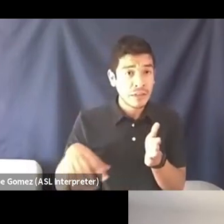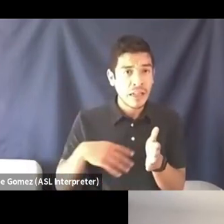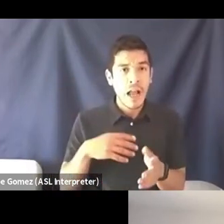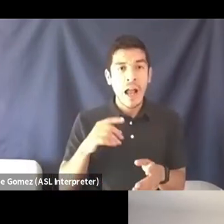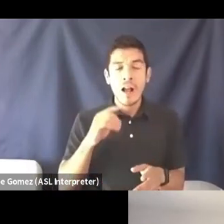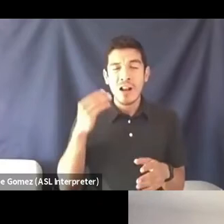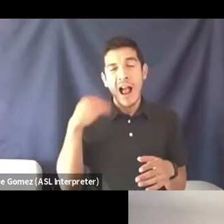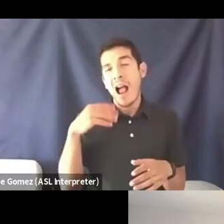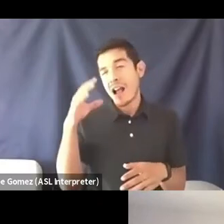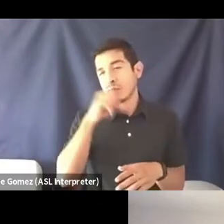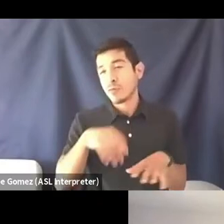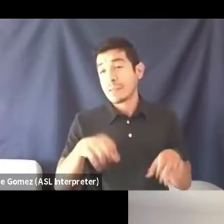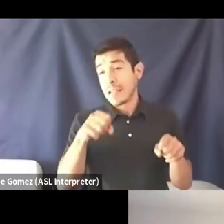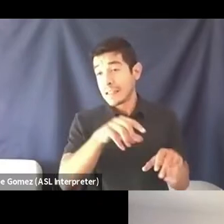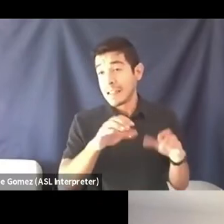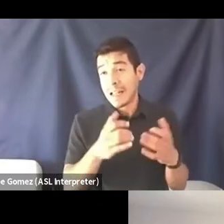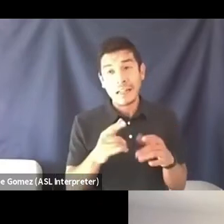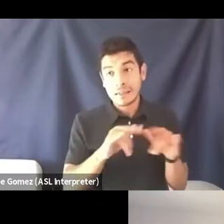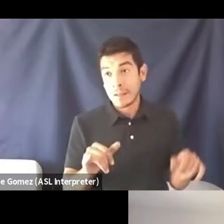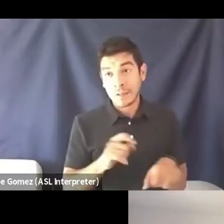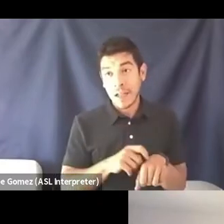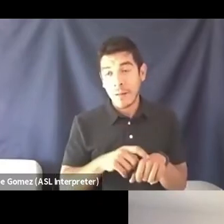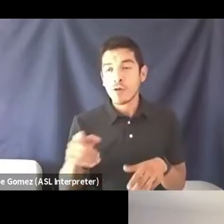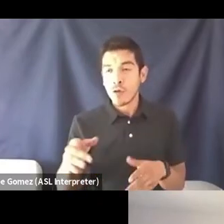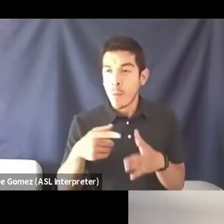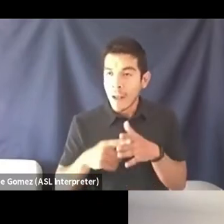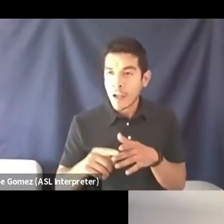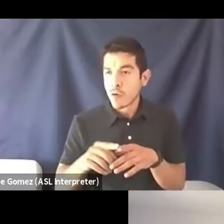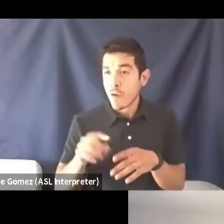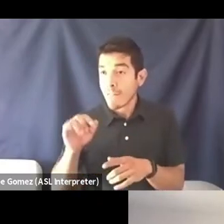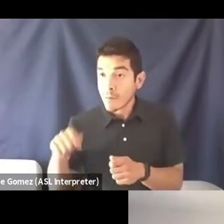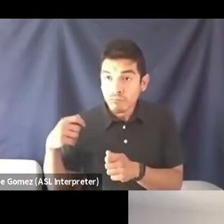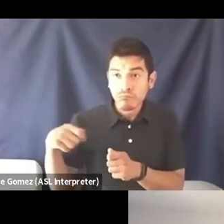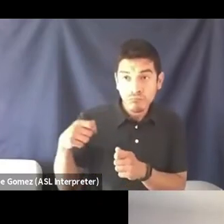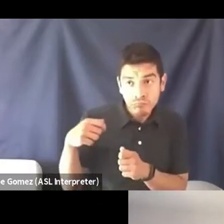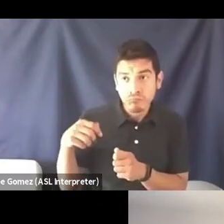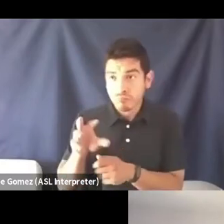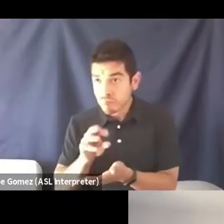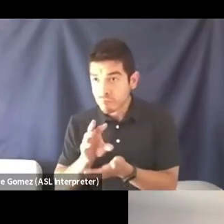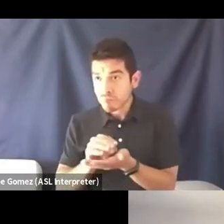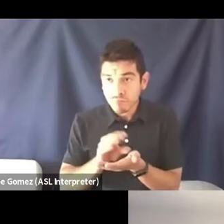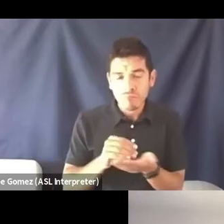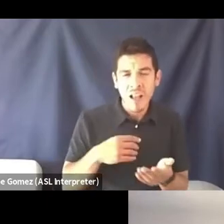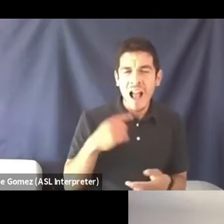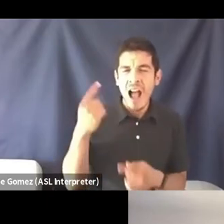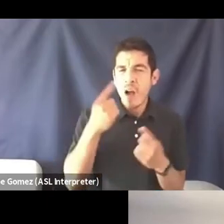at the same time began to capture footage. At the time, I'm curious about, what you might thought you would do with this?